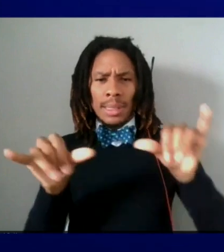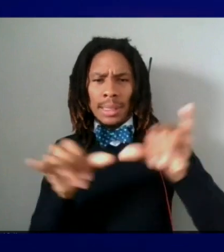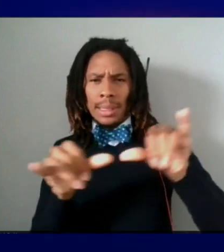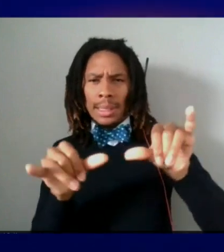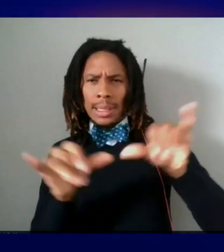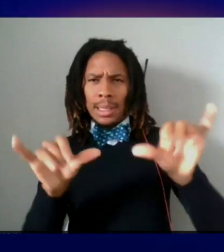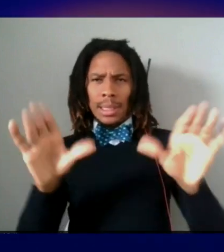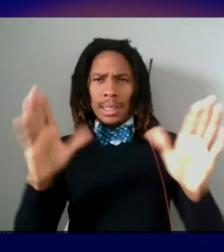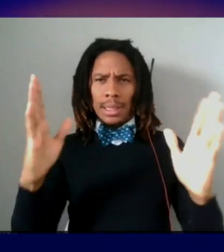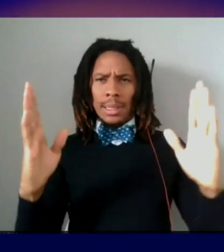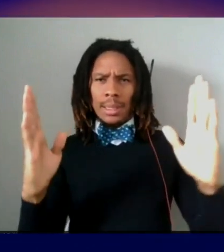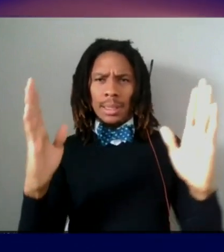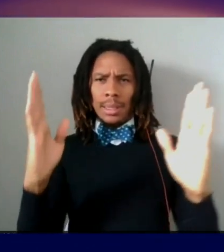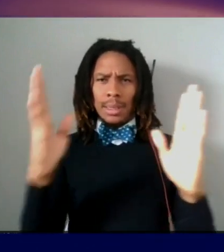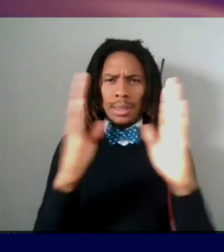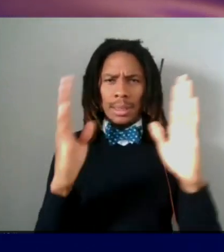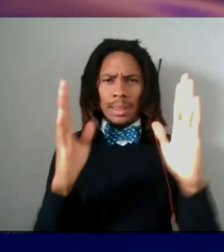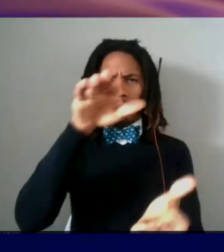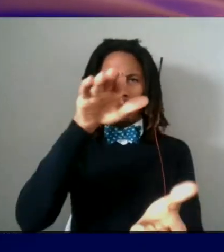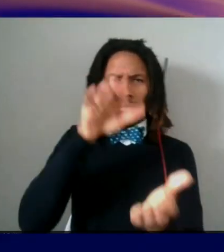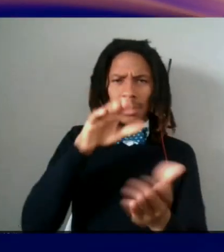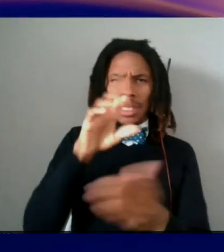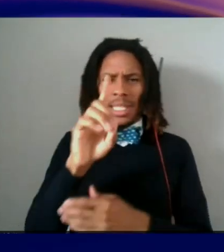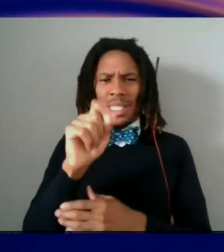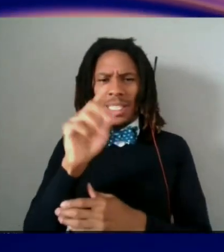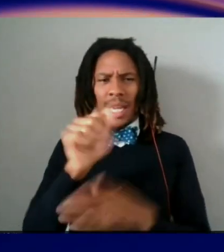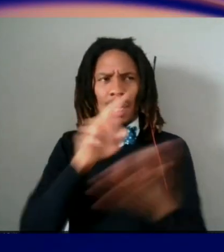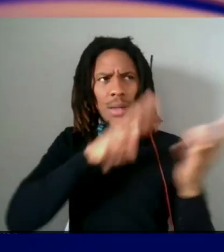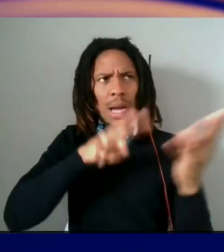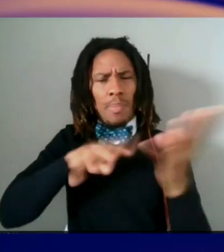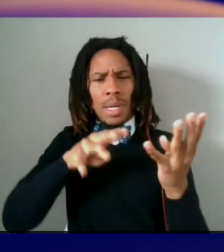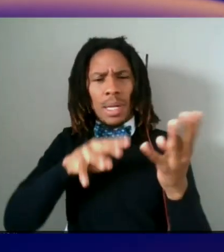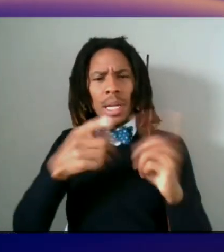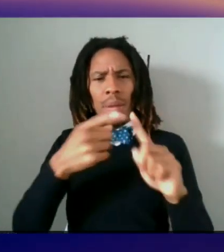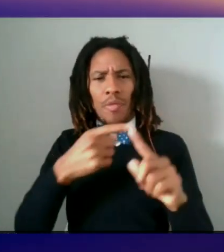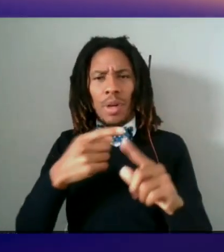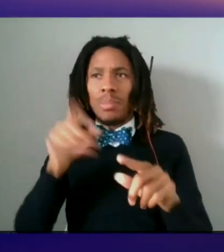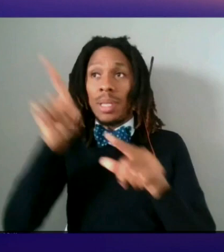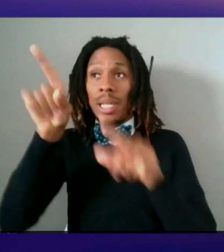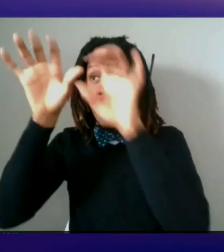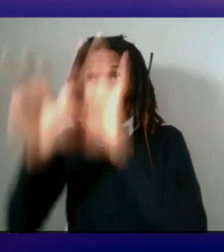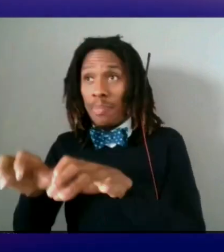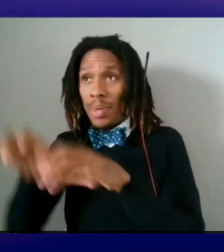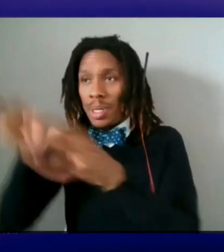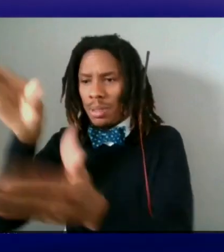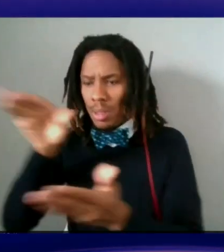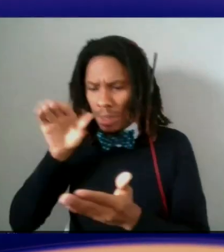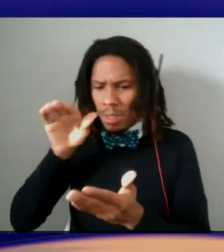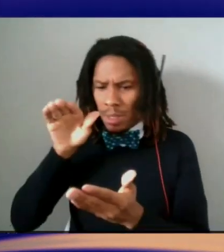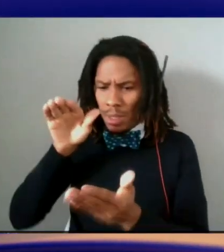rightsize this data integration pipeline based on the input. Which is the biggest challenge.